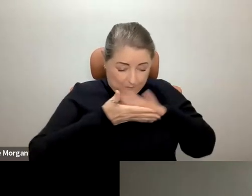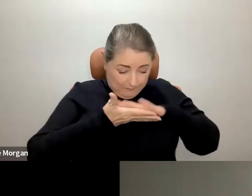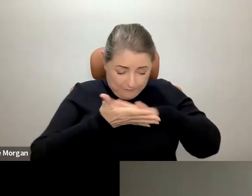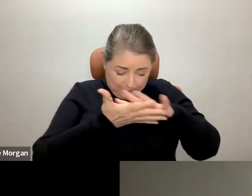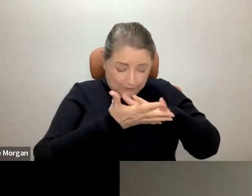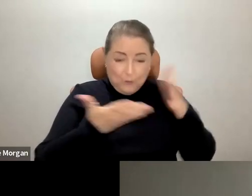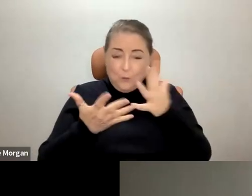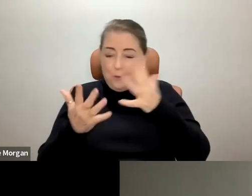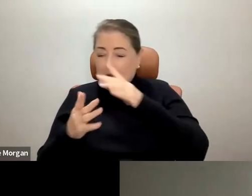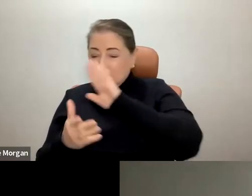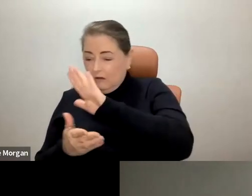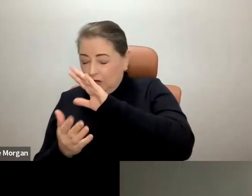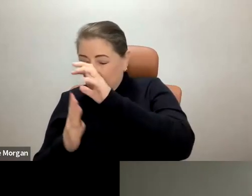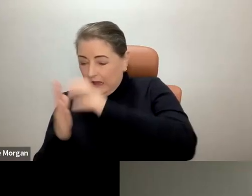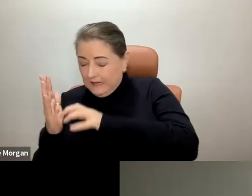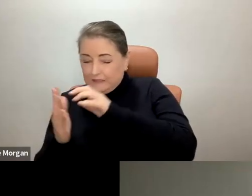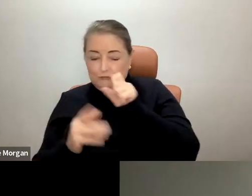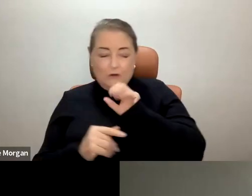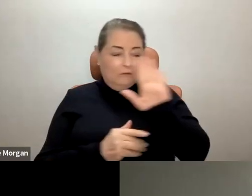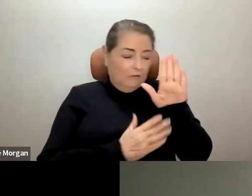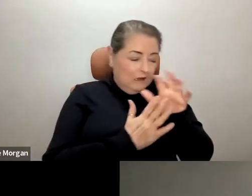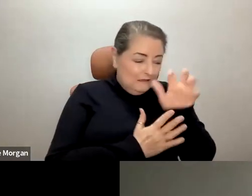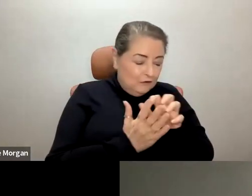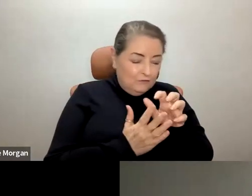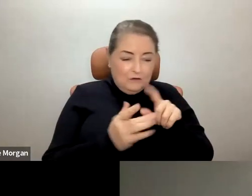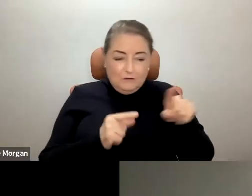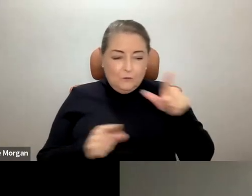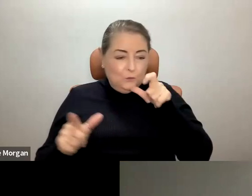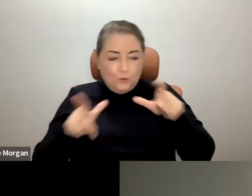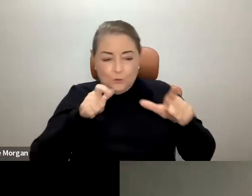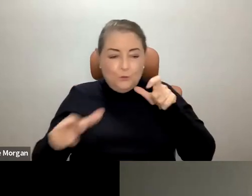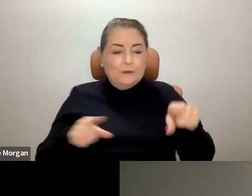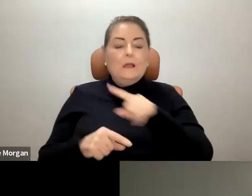What's a campus initiative, I happen to work on a campus where